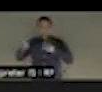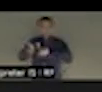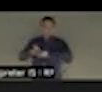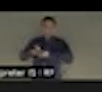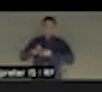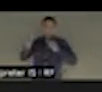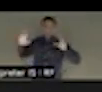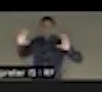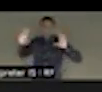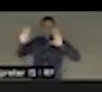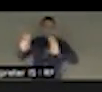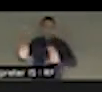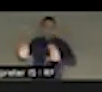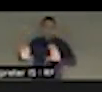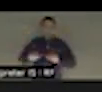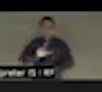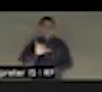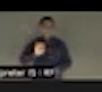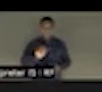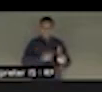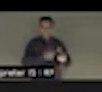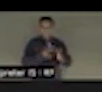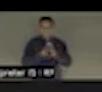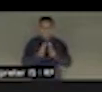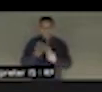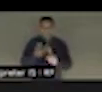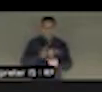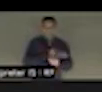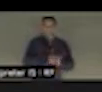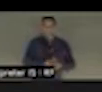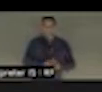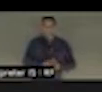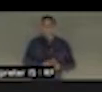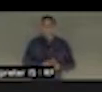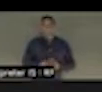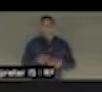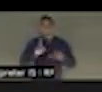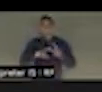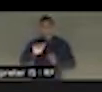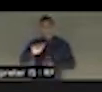They have similar ideas and goals in the activities and that is to raise awareness around